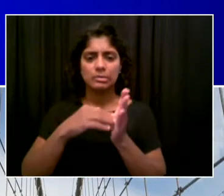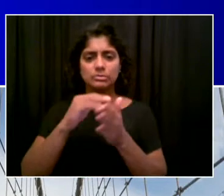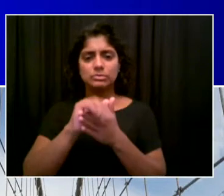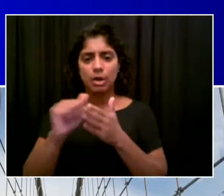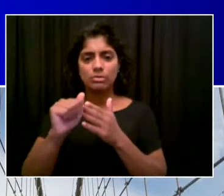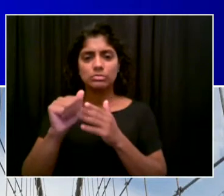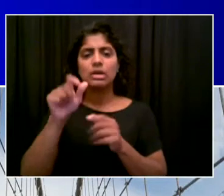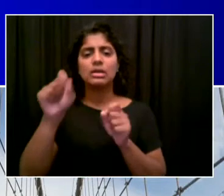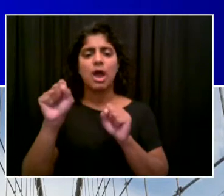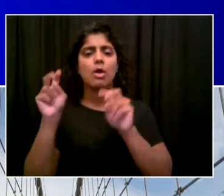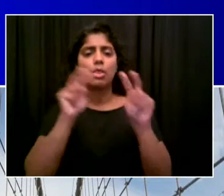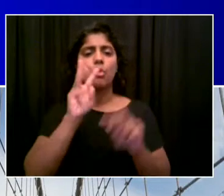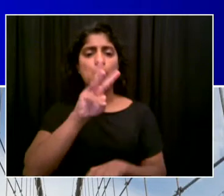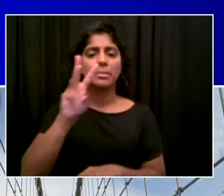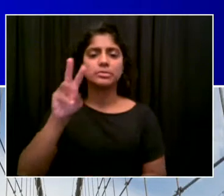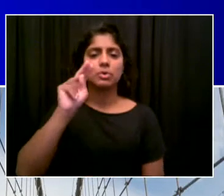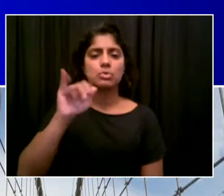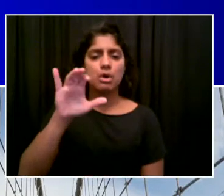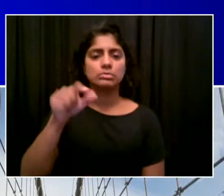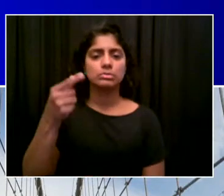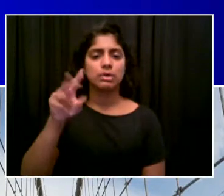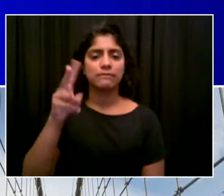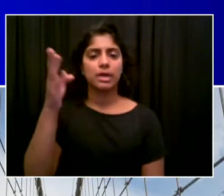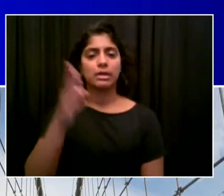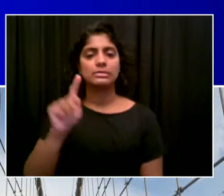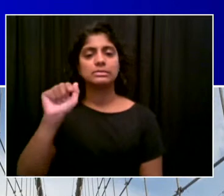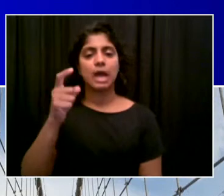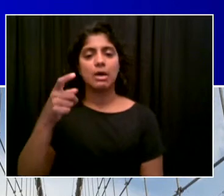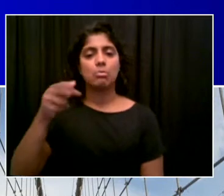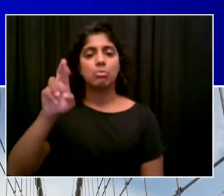HELP DEALING WITH YOUR TAXES MAKING SURE YOU HAVE ALL THE